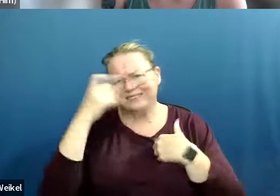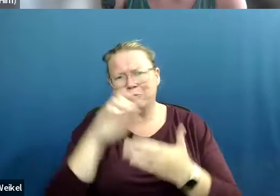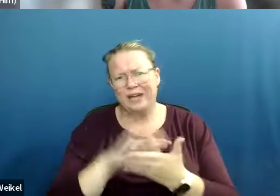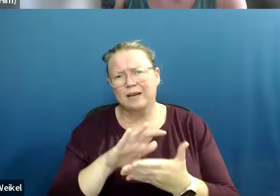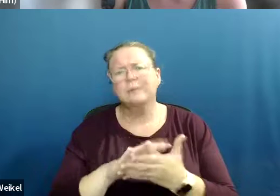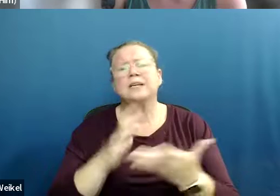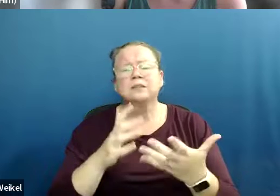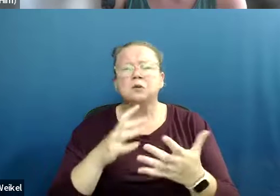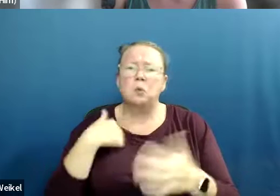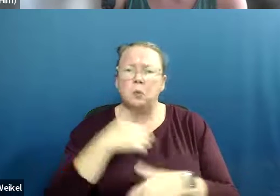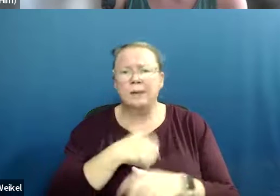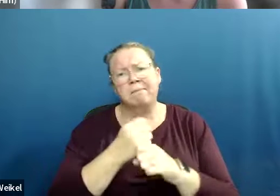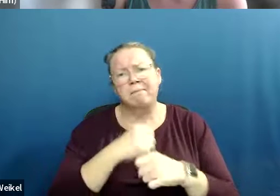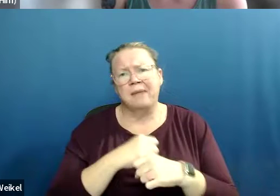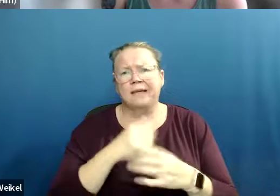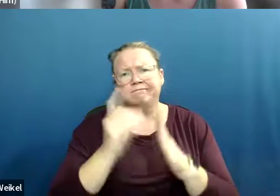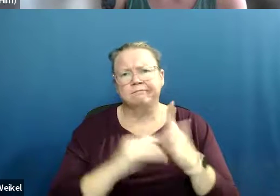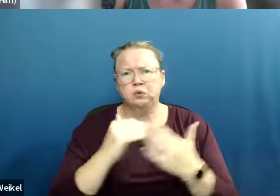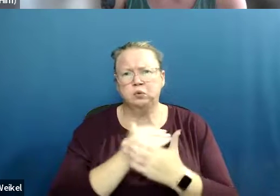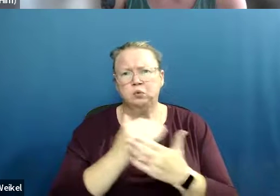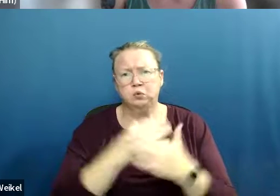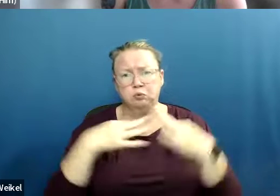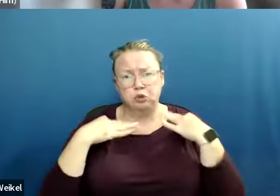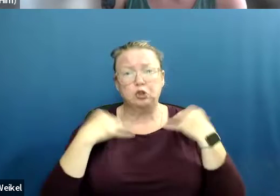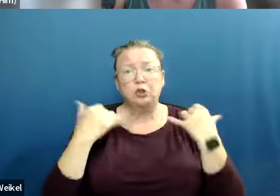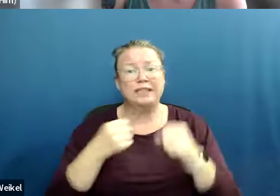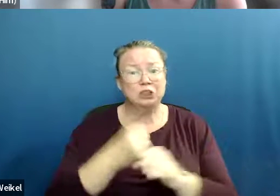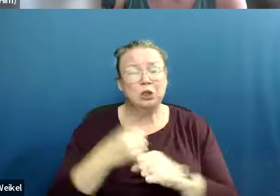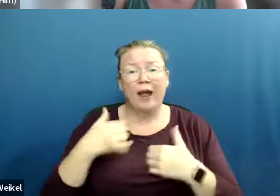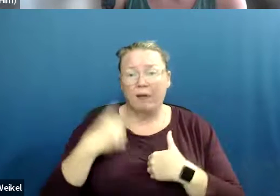Alan Cruz: design a shirt. And so it looks like this year we we got one going. Harm (He/Him): Me!